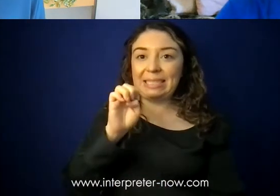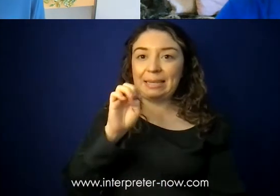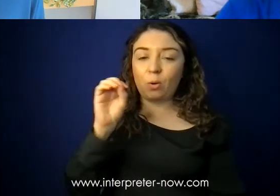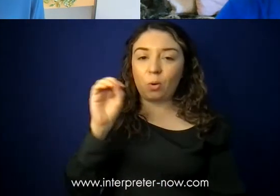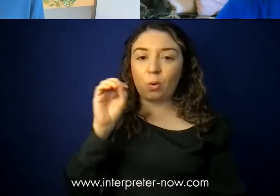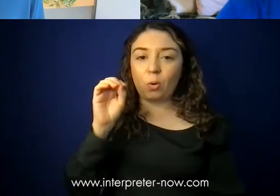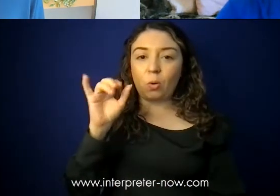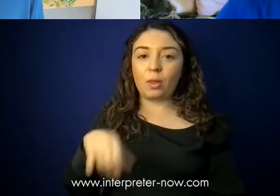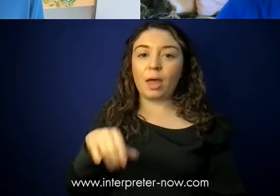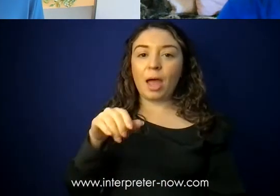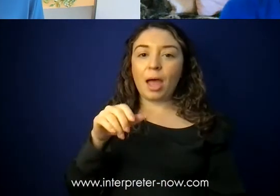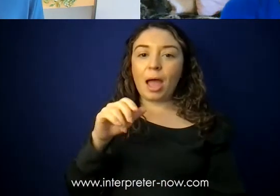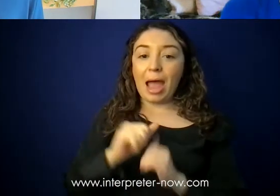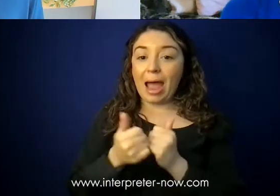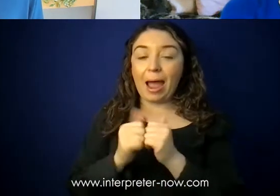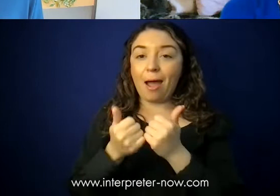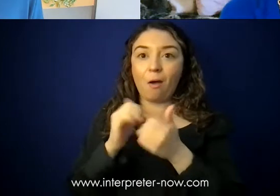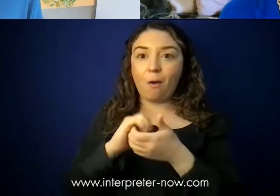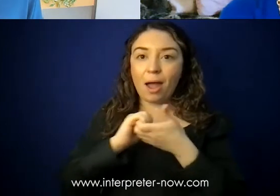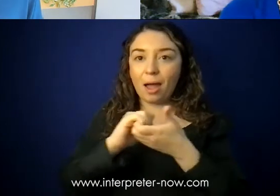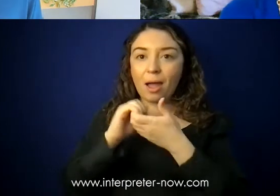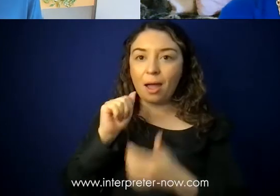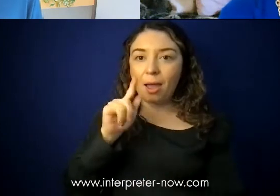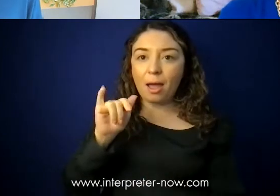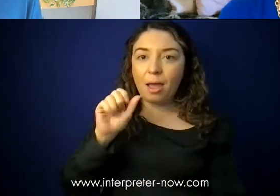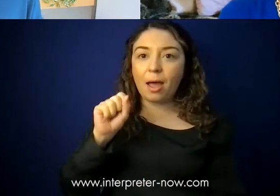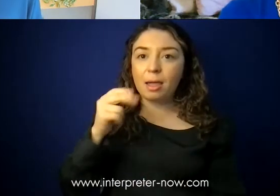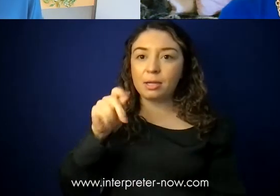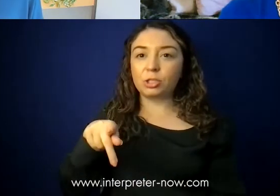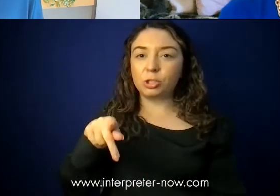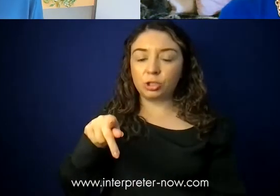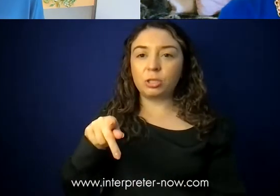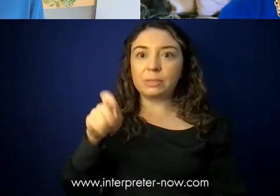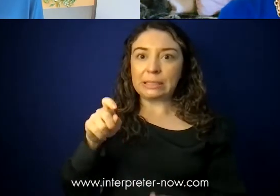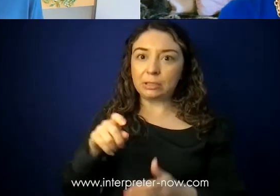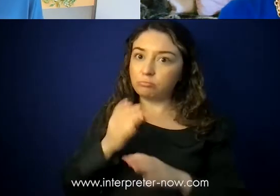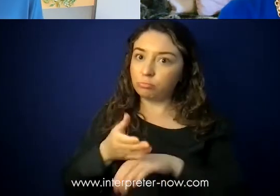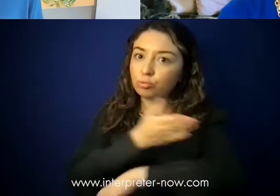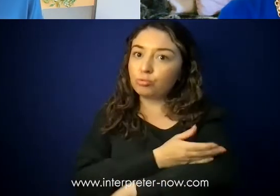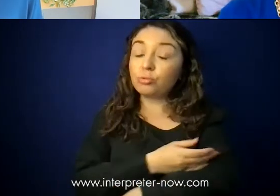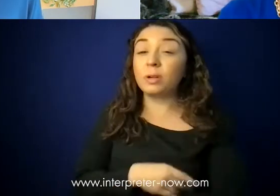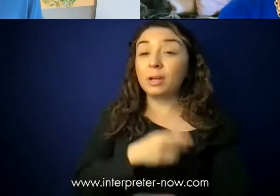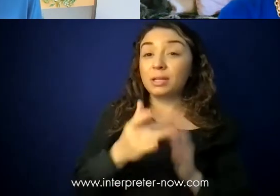in the workplace needs to change. In the tech industry specifically, there's another study that showed that 96% of people